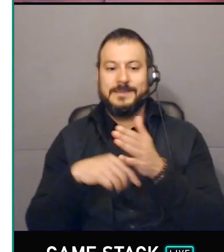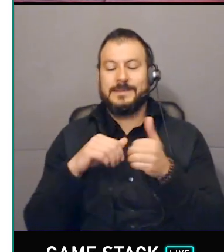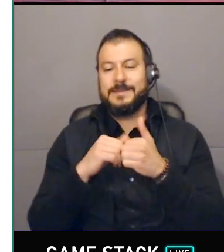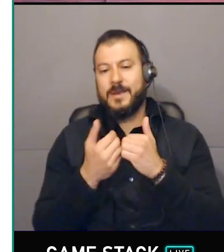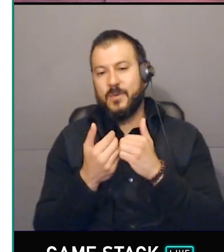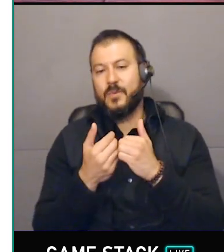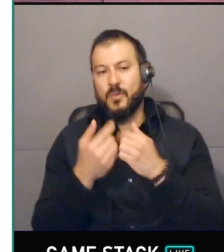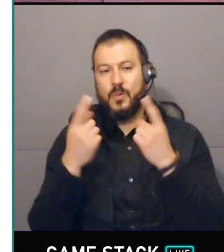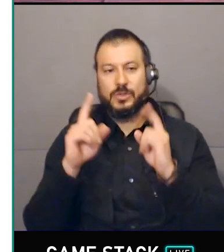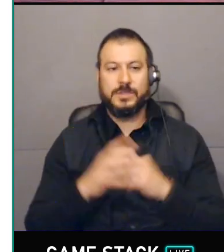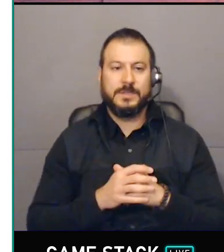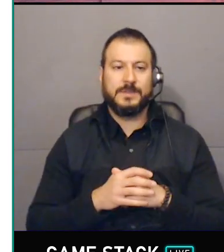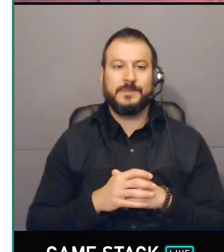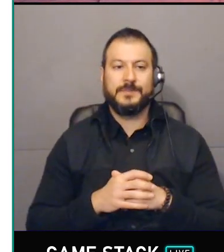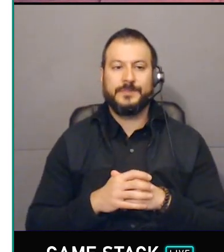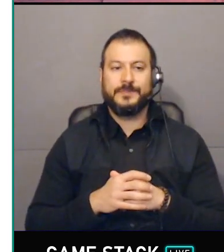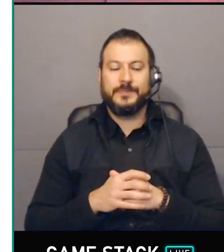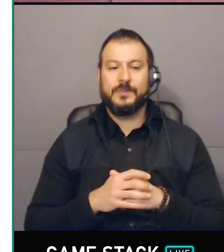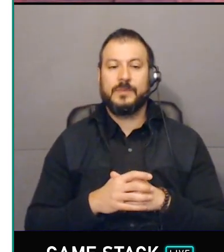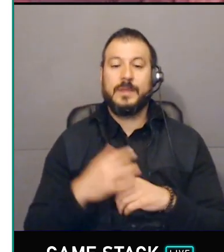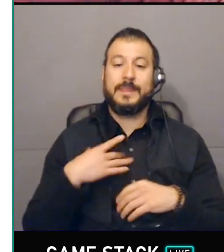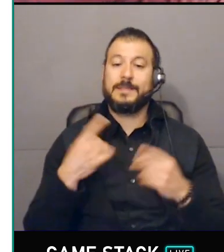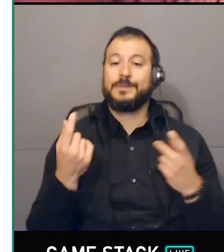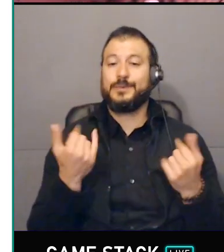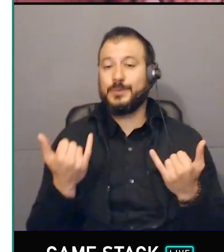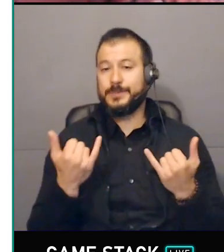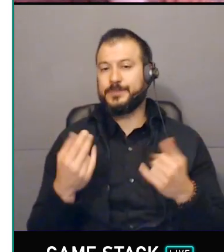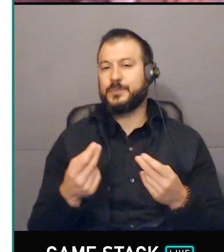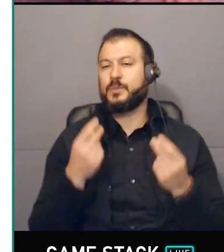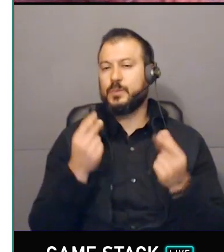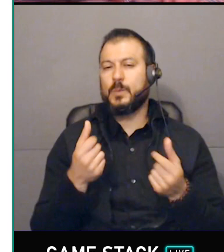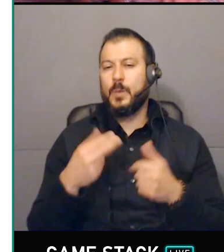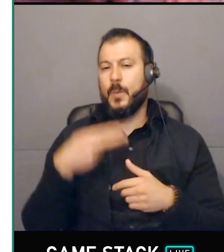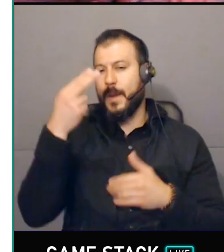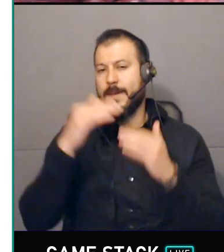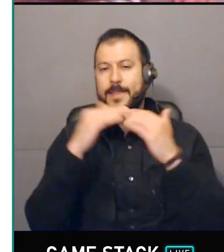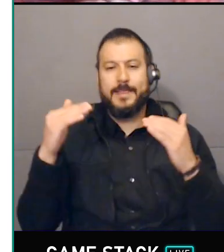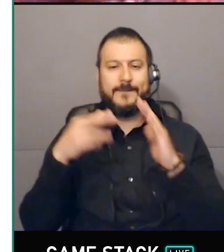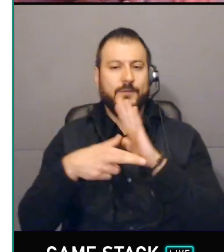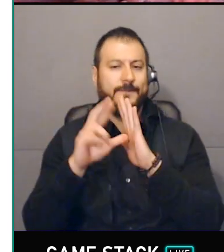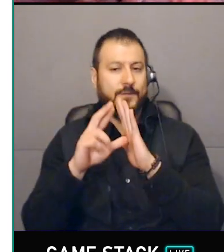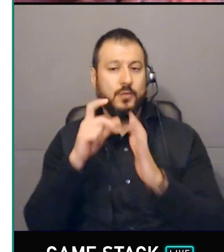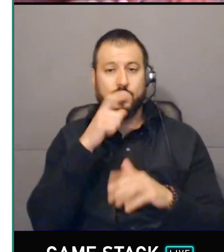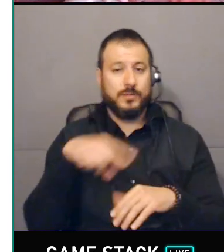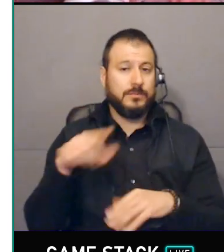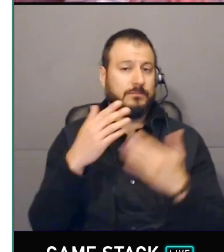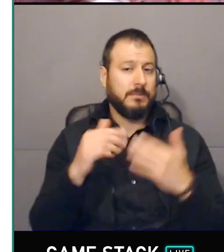What I'd like to do today is do a quick high-level review for those of you who may not be familiar with ReSTIR,